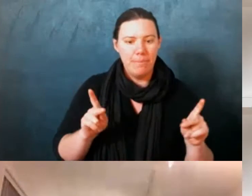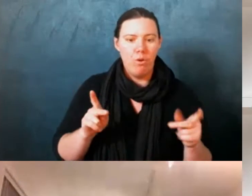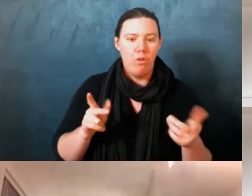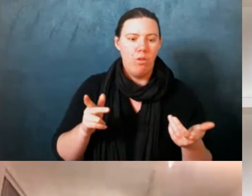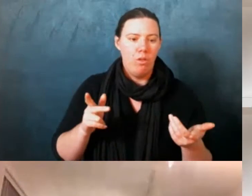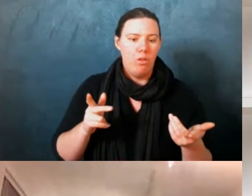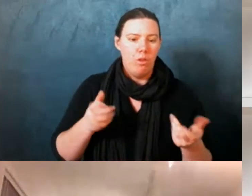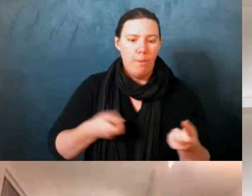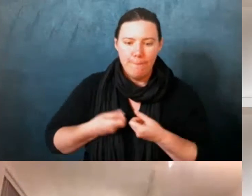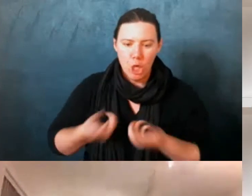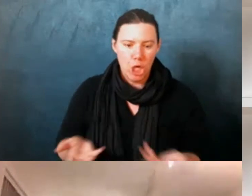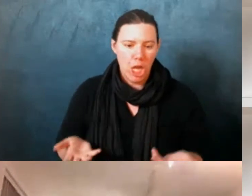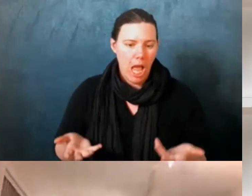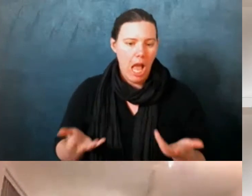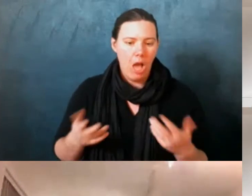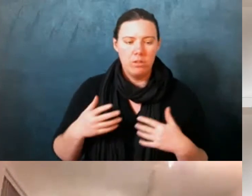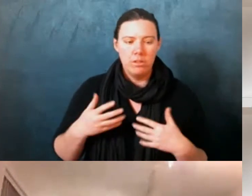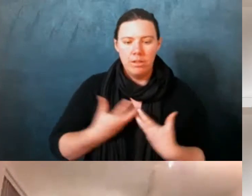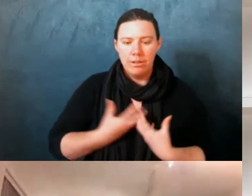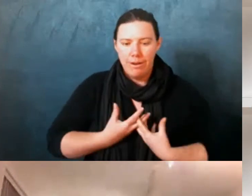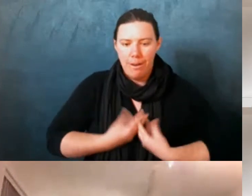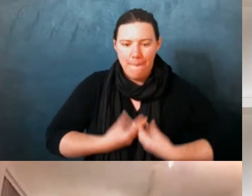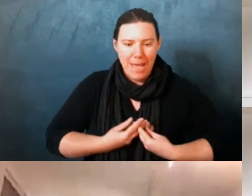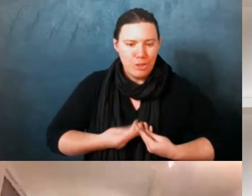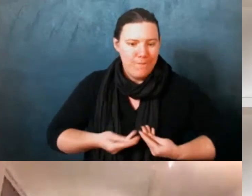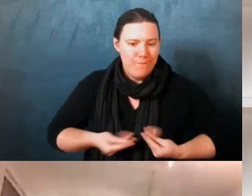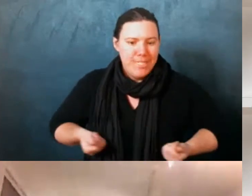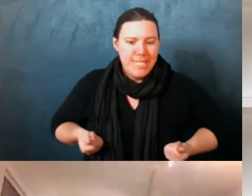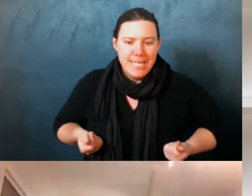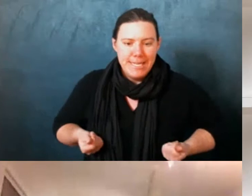there's PTSD, you know, with all of our providers